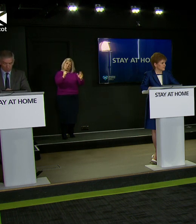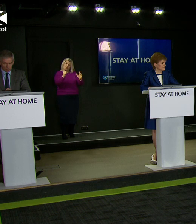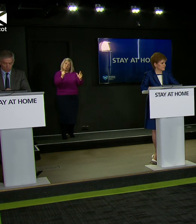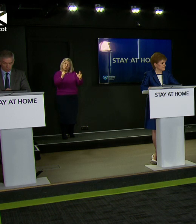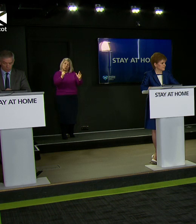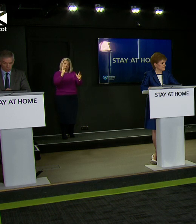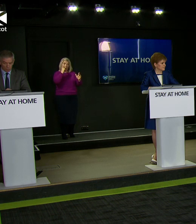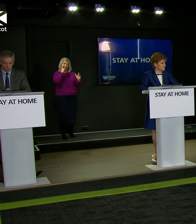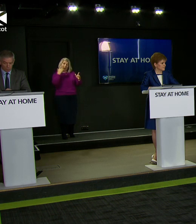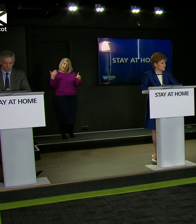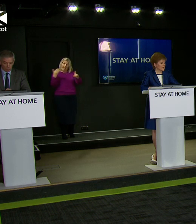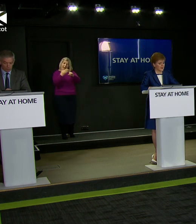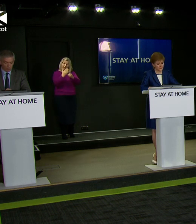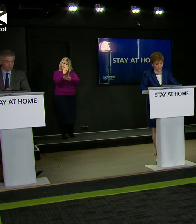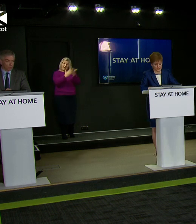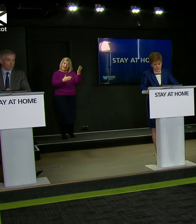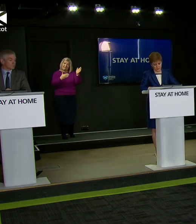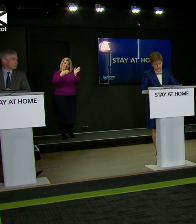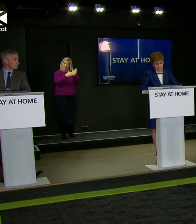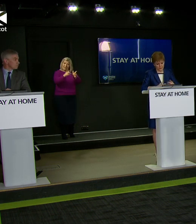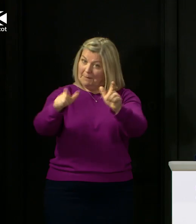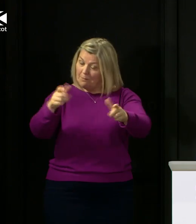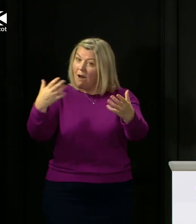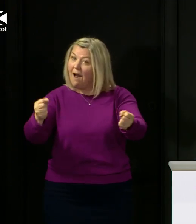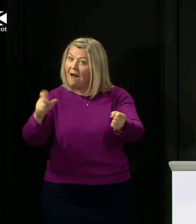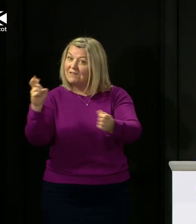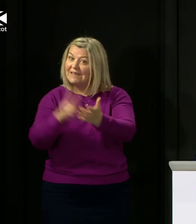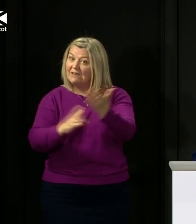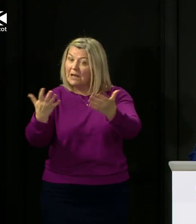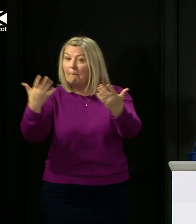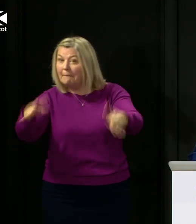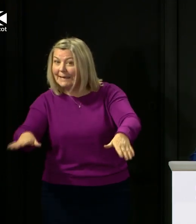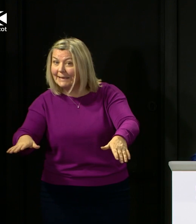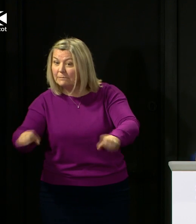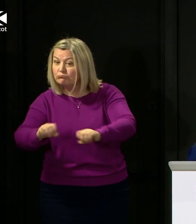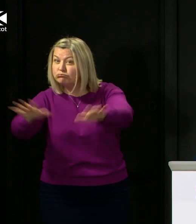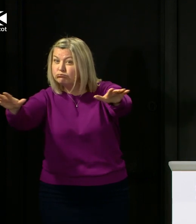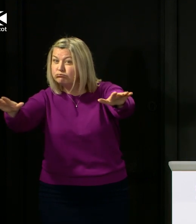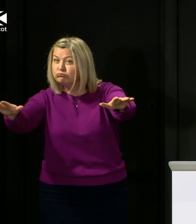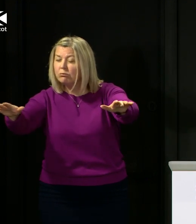I'll hand over to Gregor on the question of how we tell how many people have been infected,